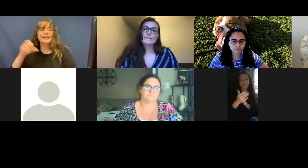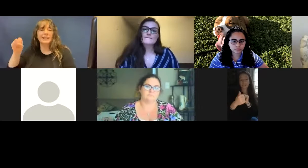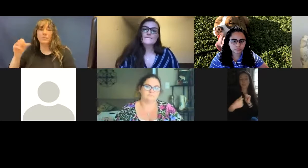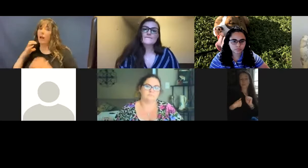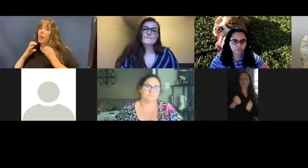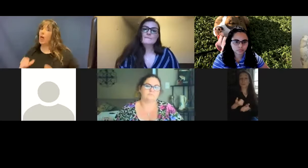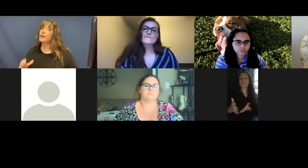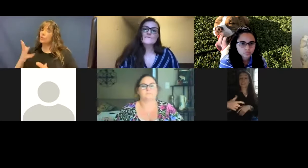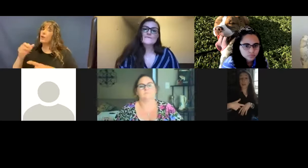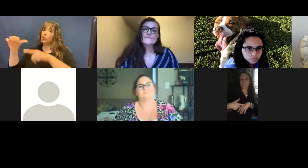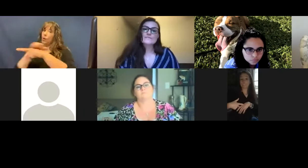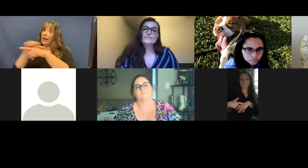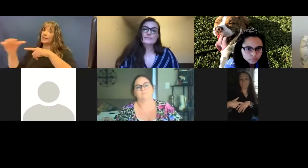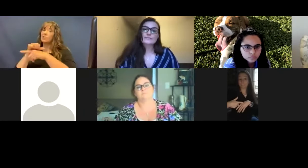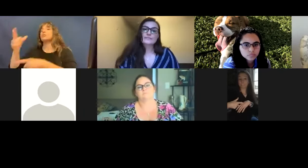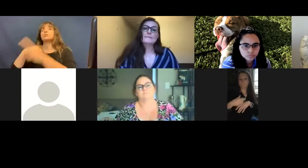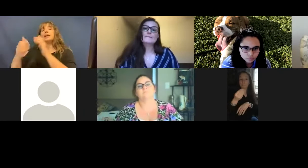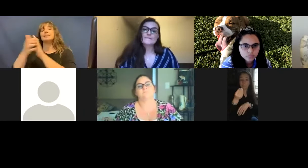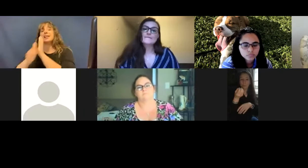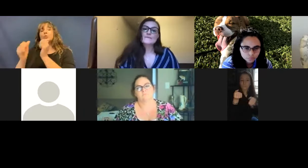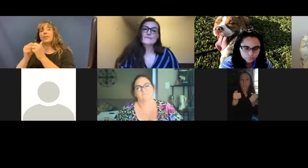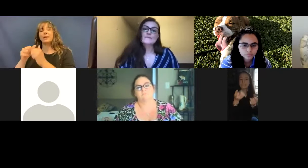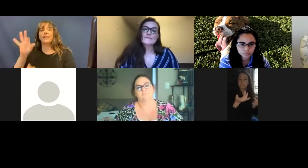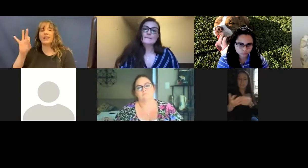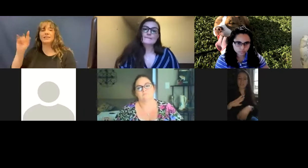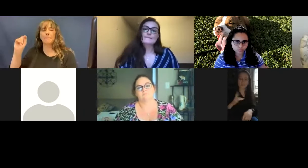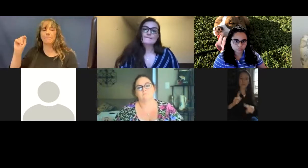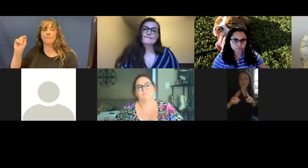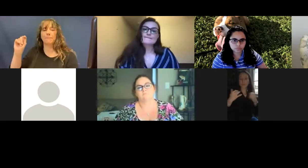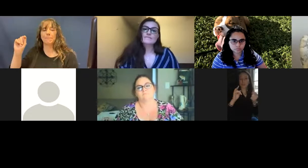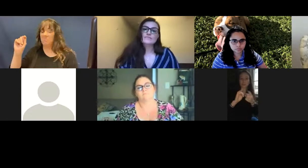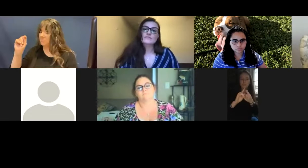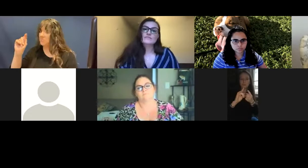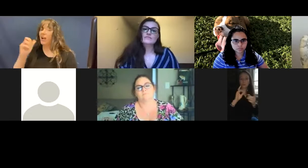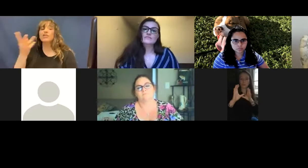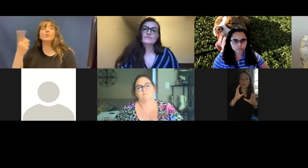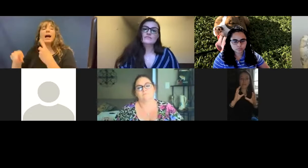skills with me waste time. A few signs here and there, fine. But trying to communicate